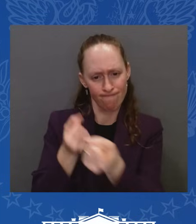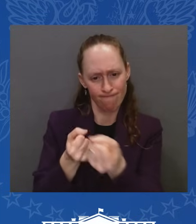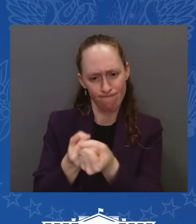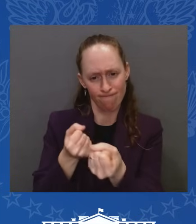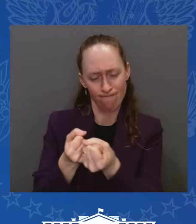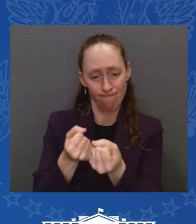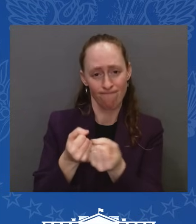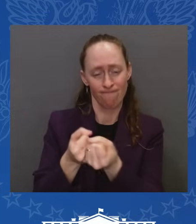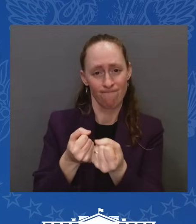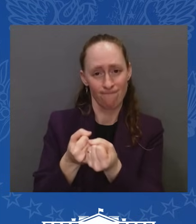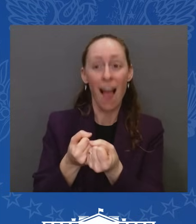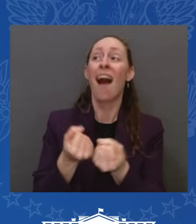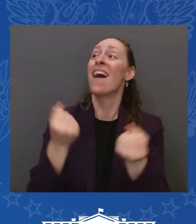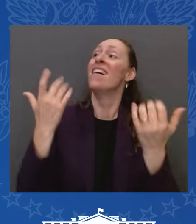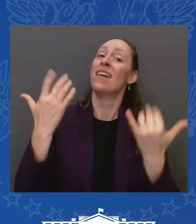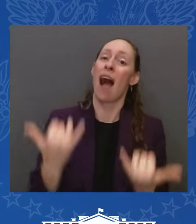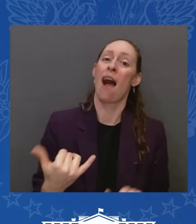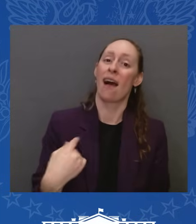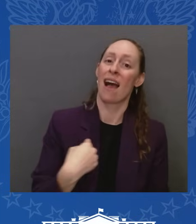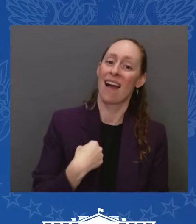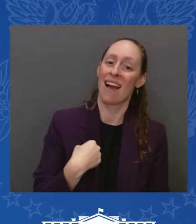and proudly say we are a tech hub.